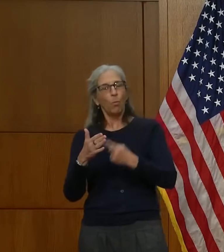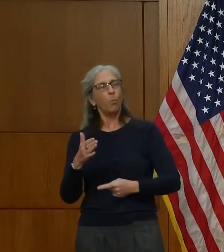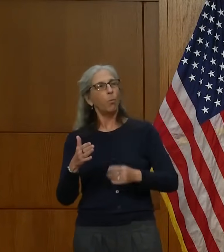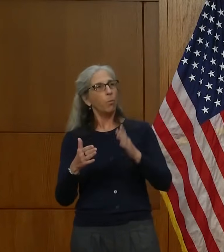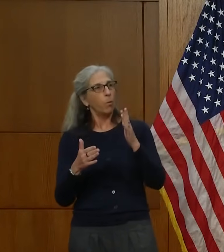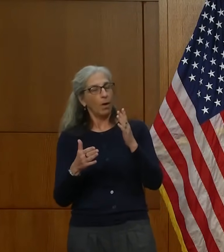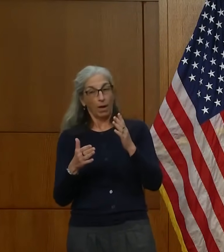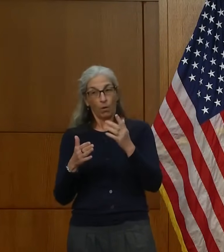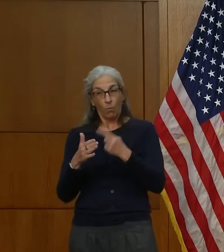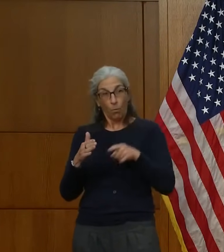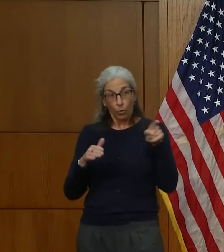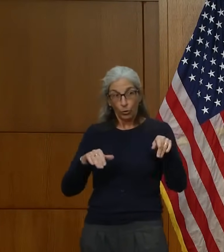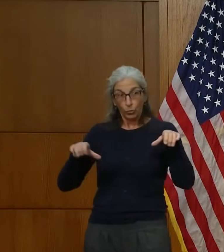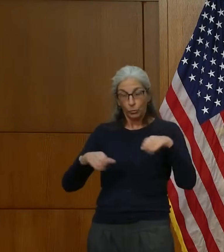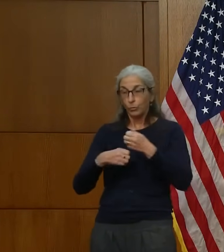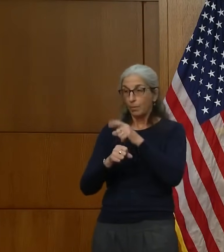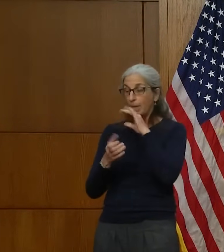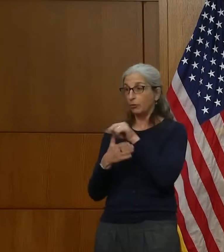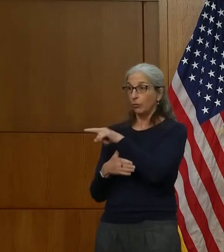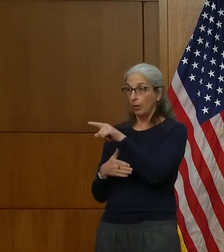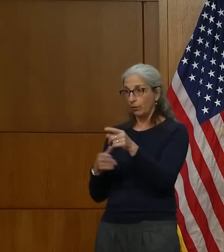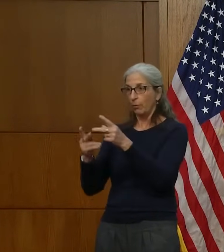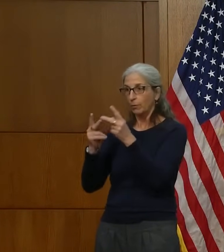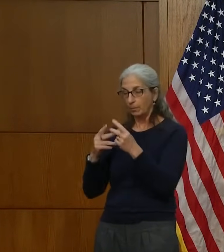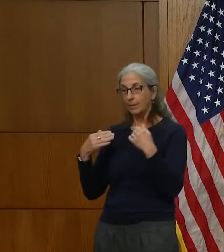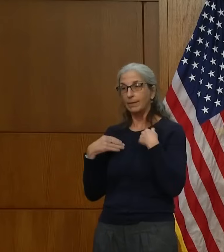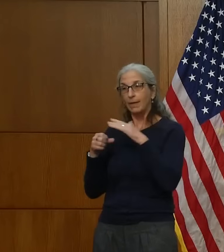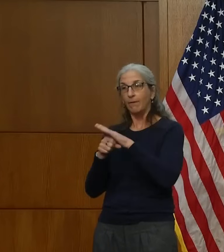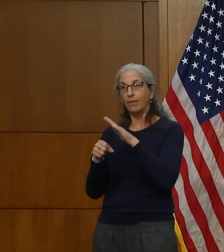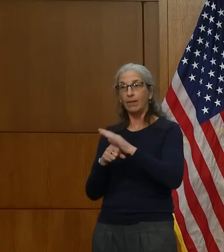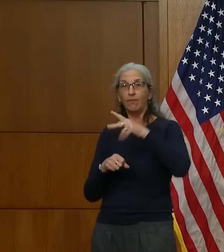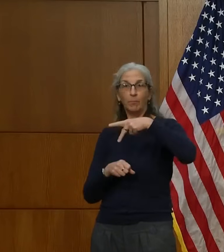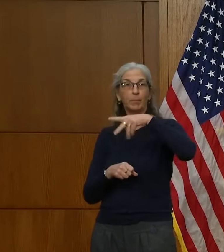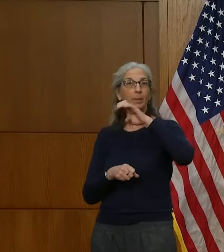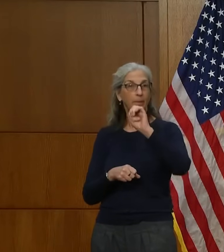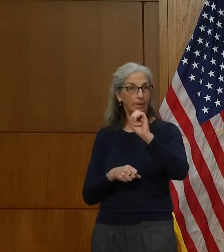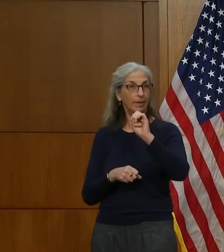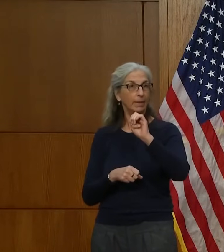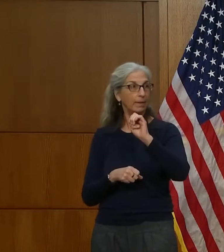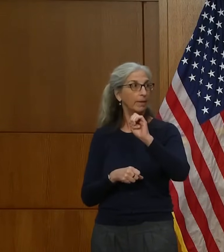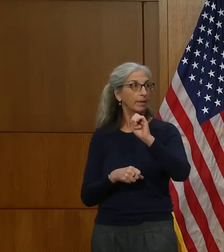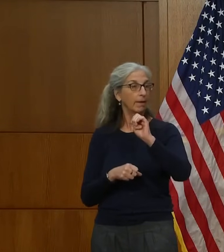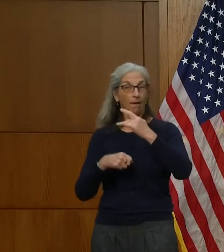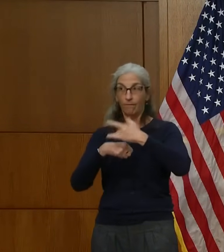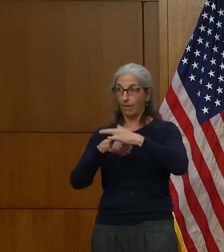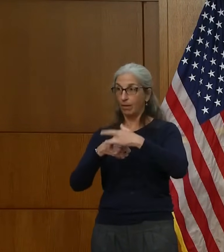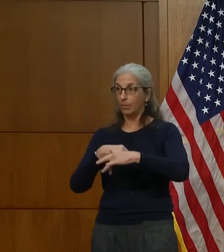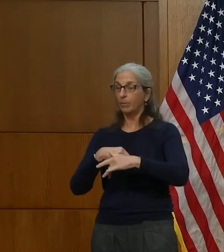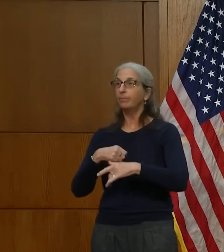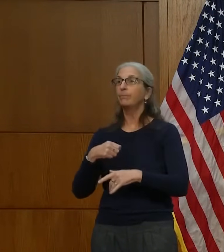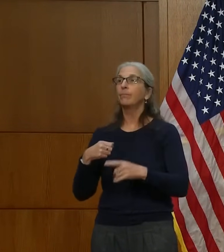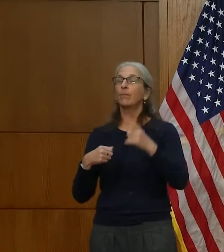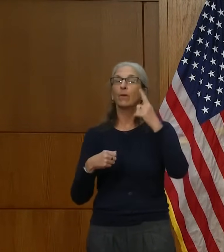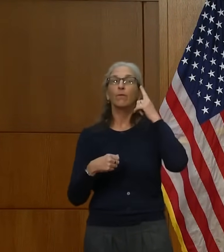COVID-19 AND IN PARTICULAR, WHAT'S BEING DONE TO ENSURE THAT THESE LOCATIONS HAVE THE